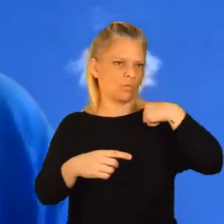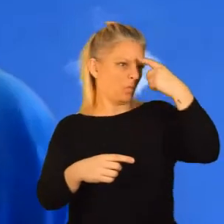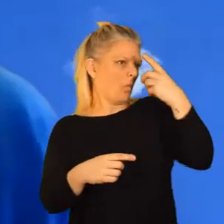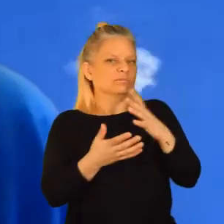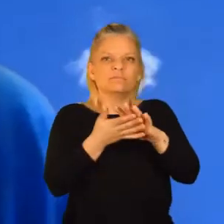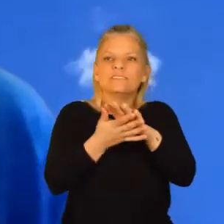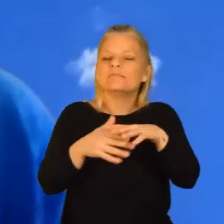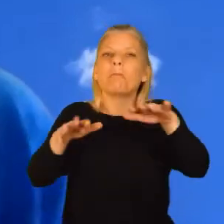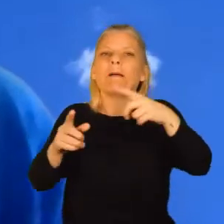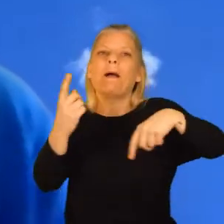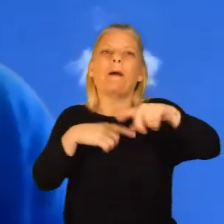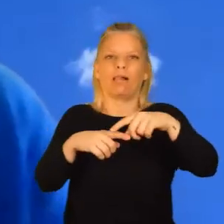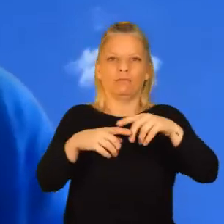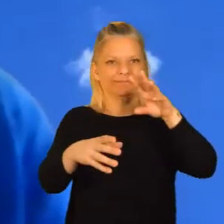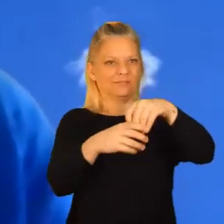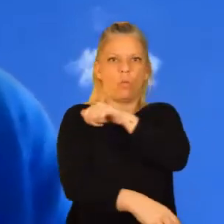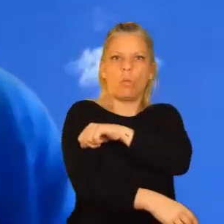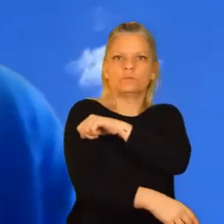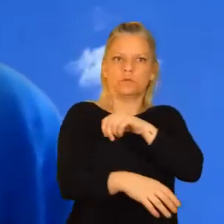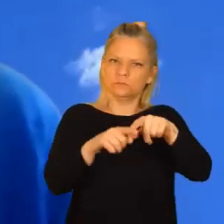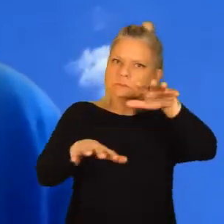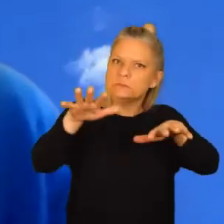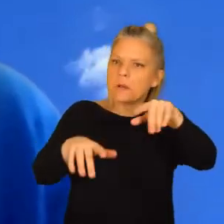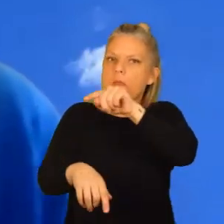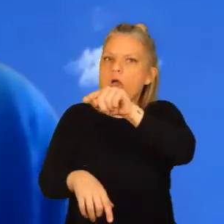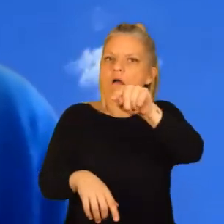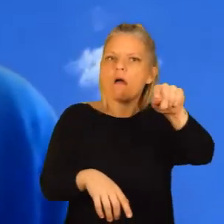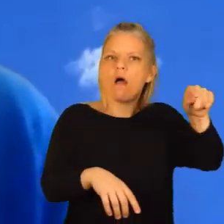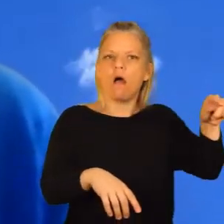As well because I remember actually probably the first peer support group that I went to